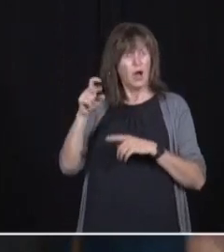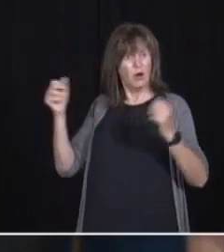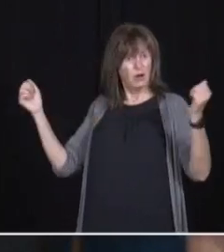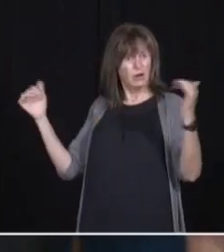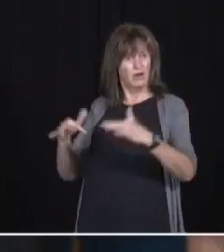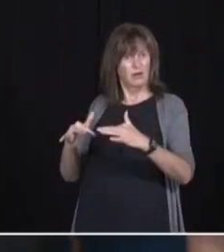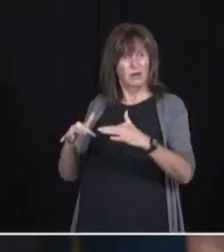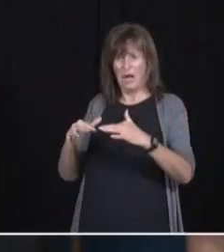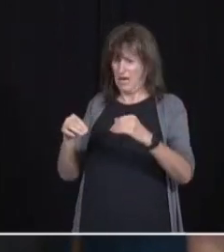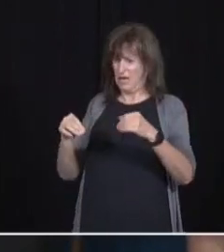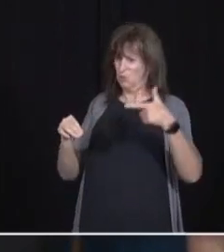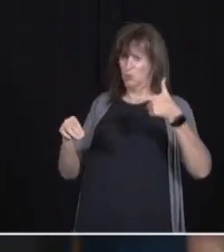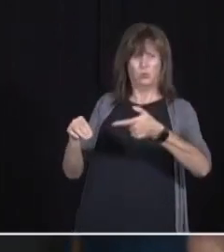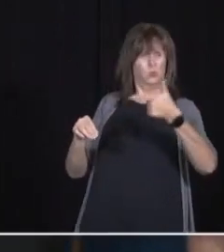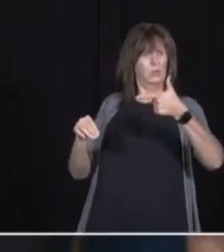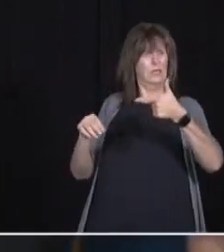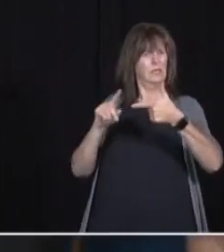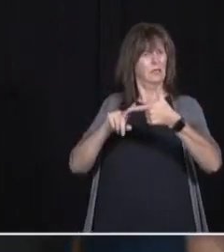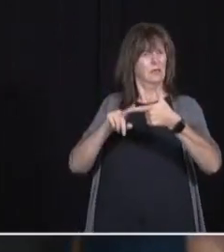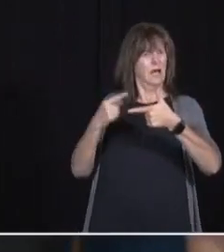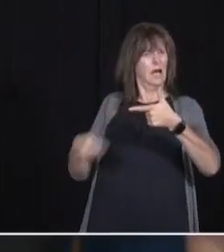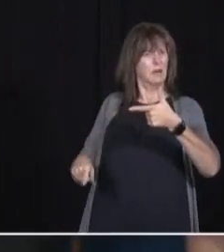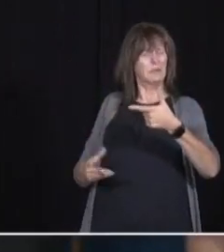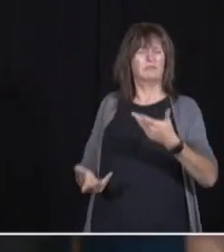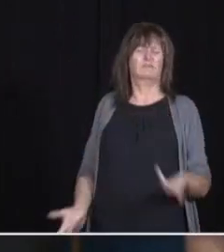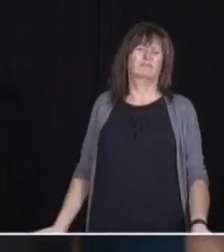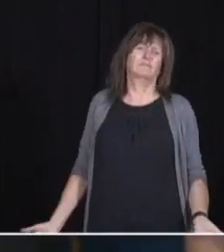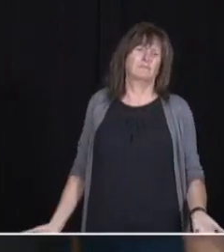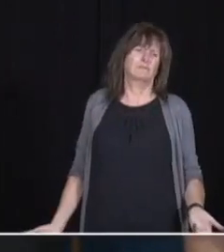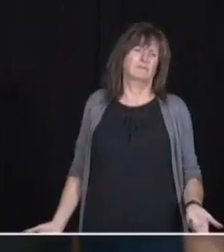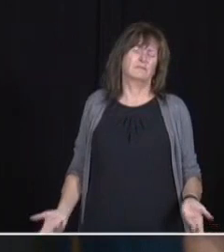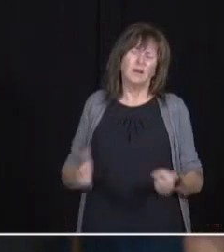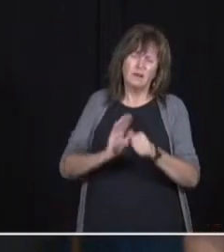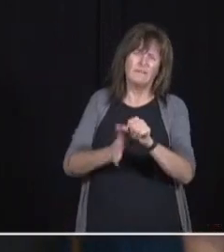And there was a shooting at the same address. I hear. Again. Get it together.